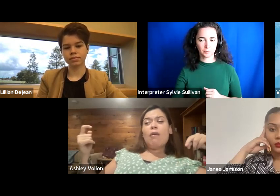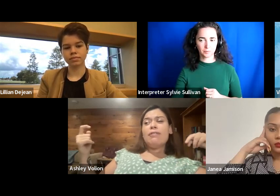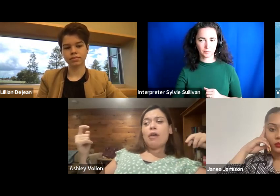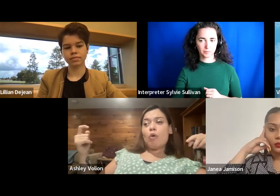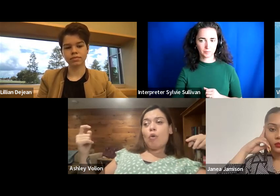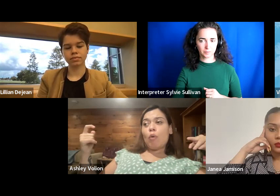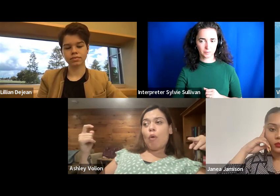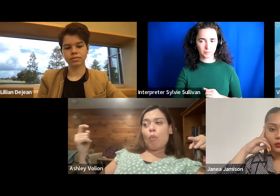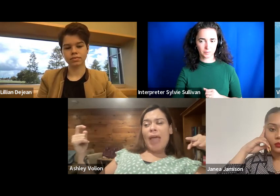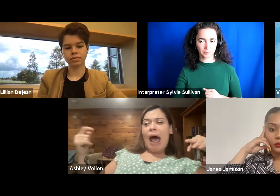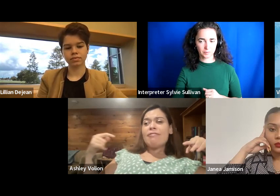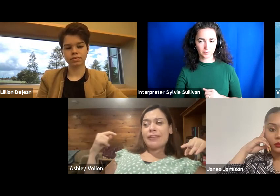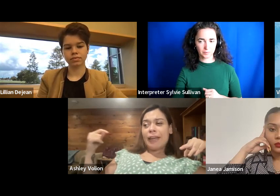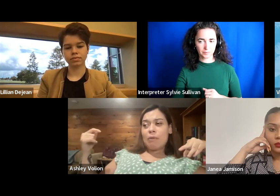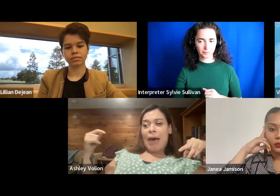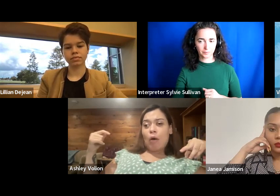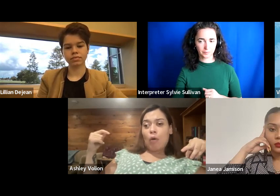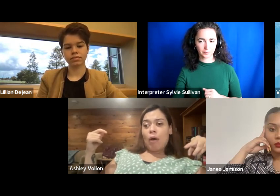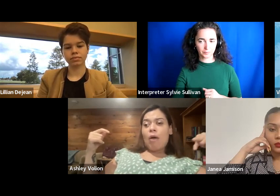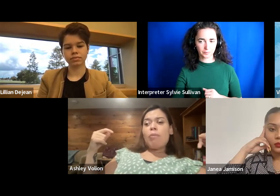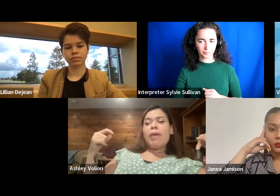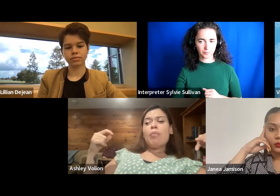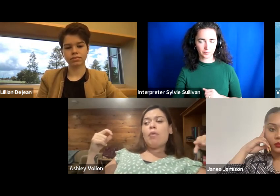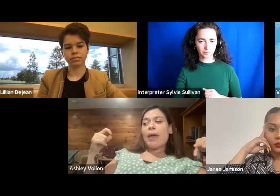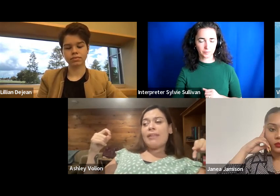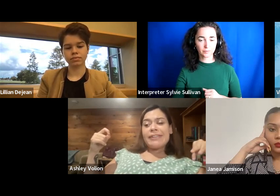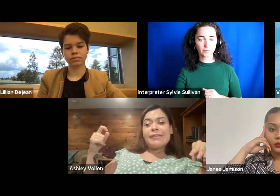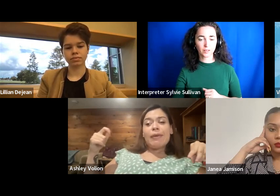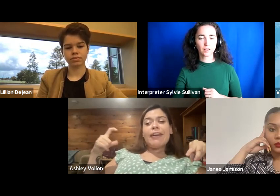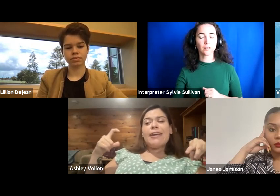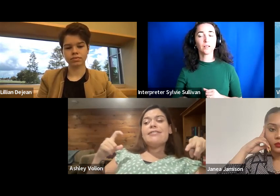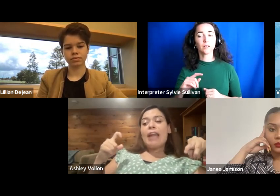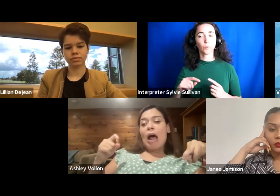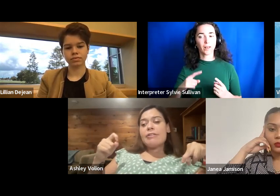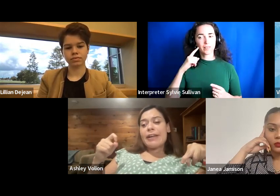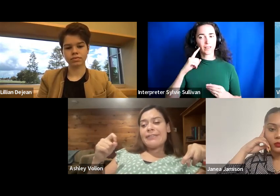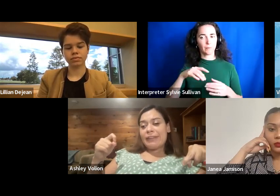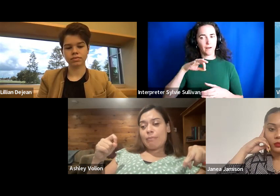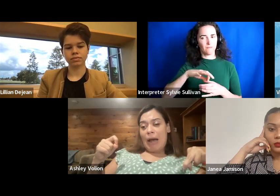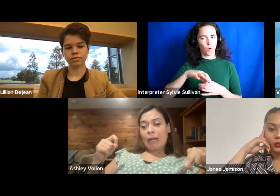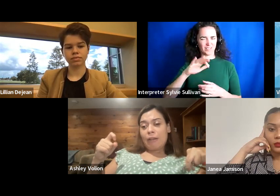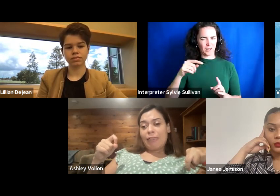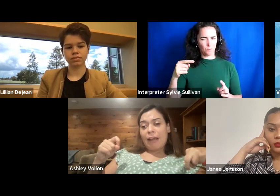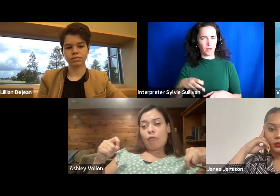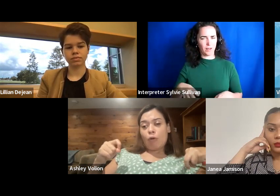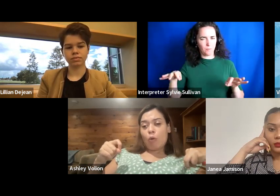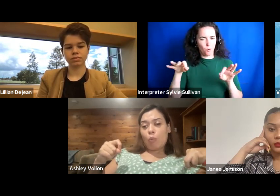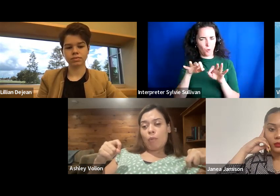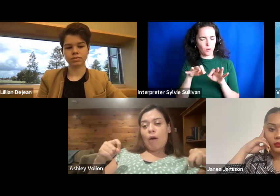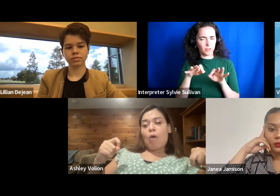And also we have to think about people with disability is not just as a monolithic group.